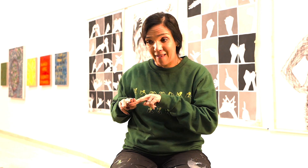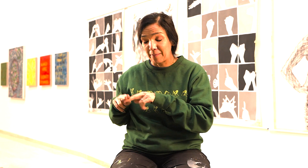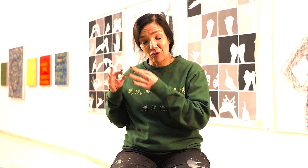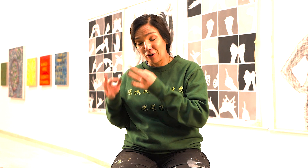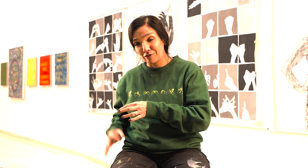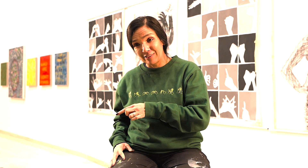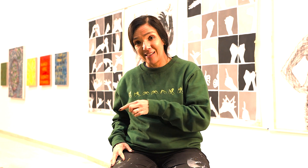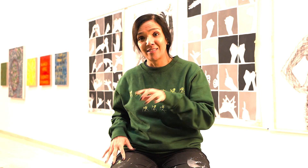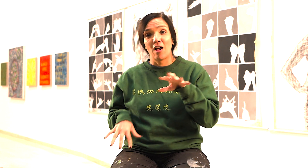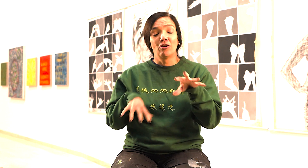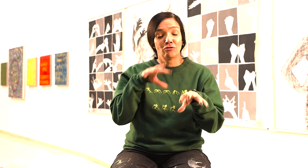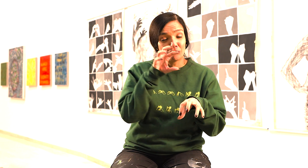whereas my parents are not strict,